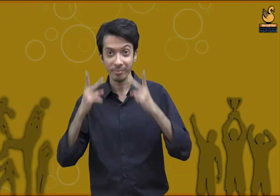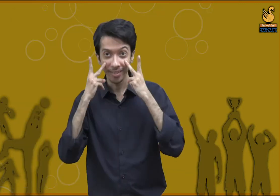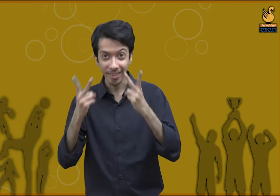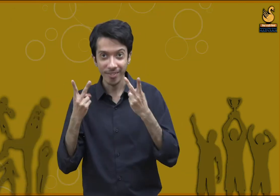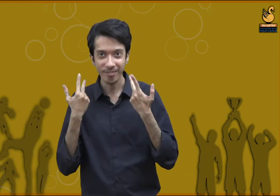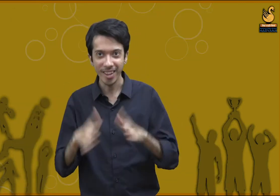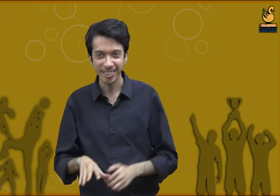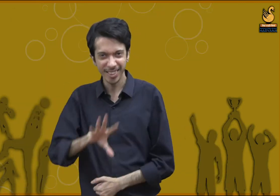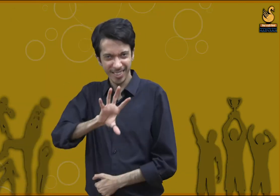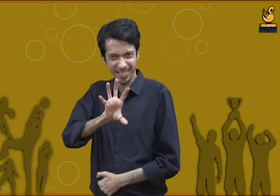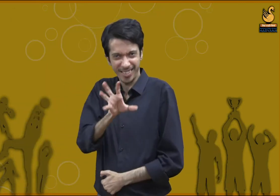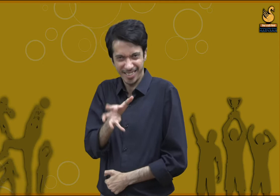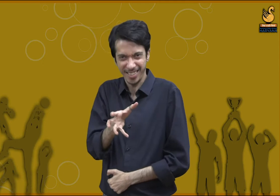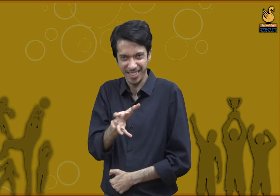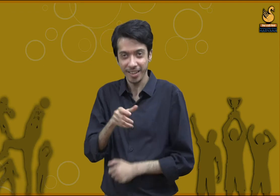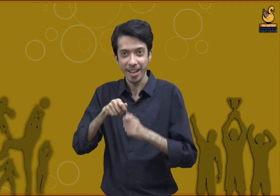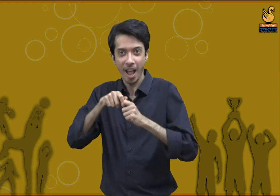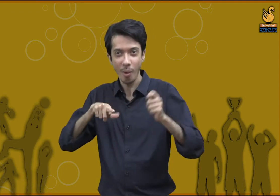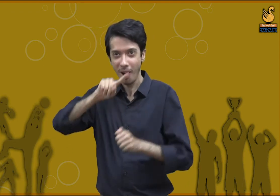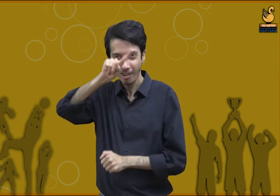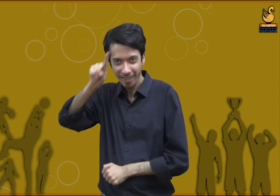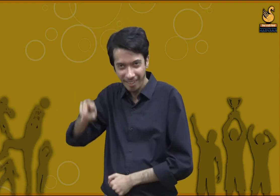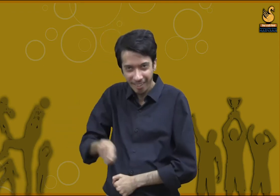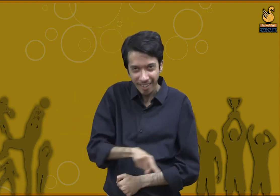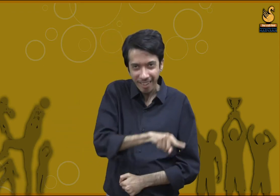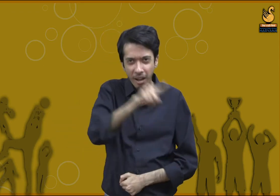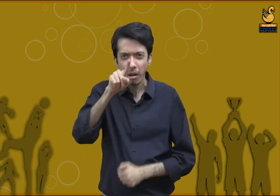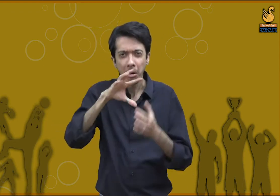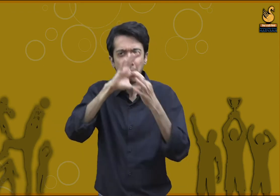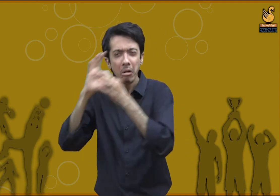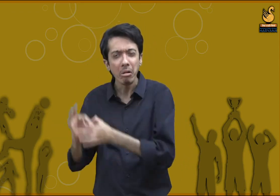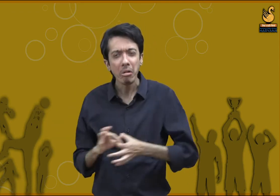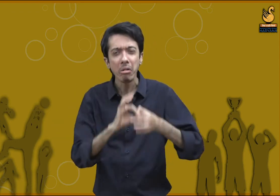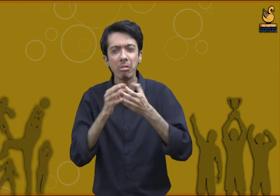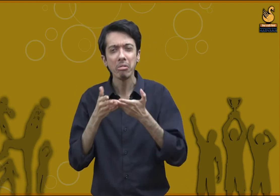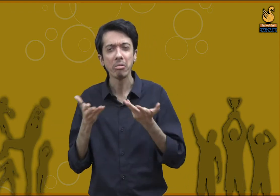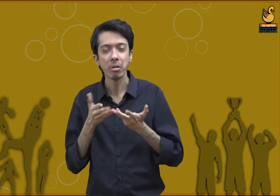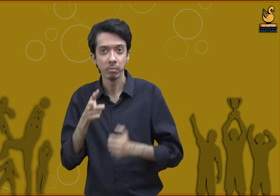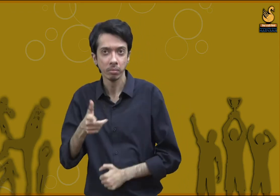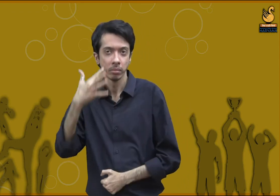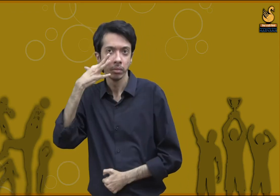Did you see the circular flow diagram? What is this about?